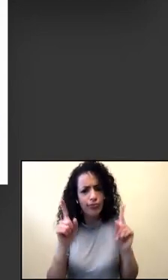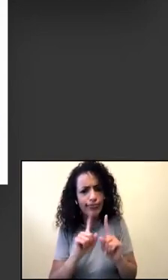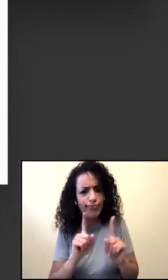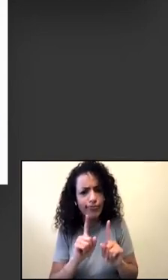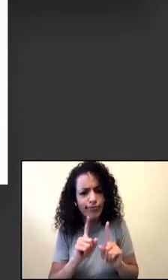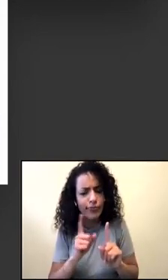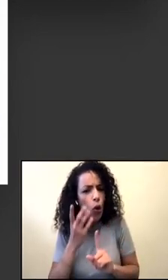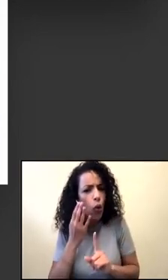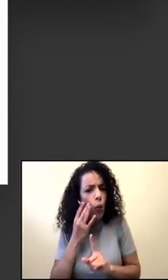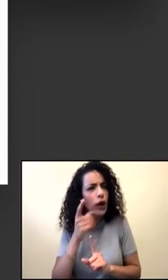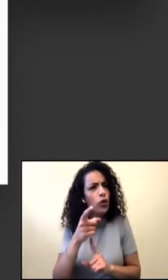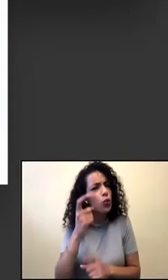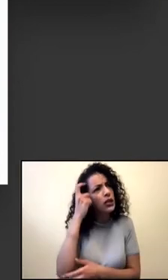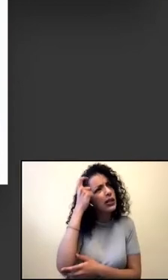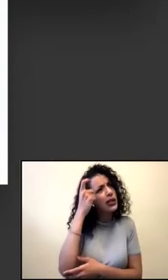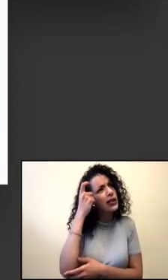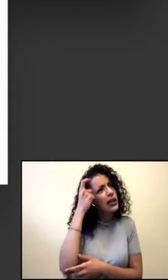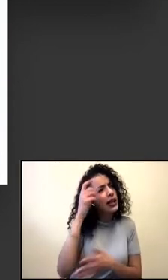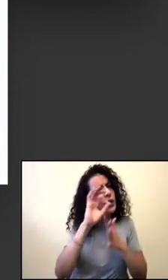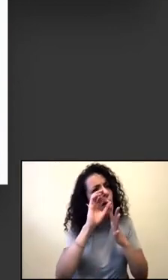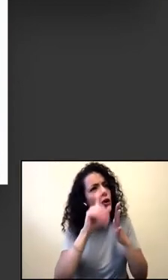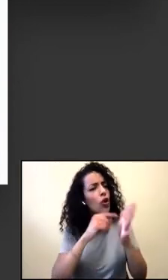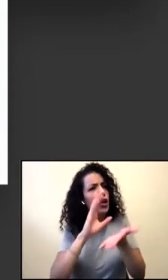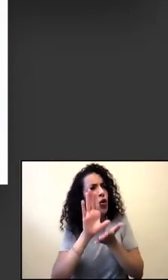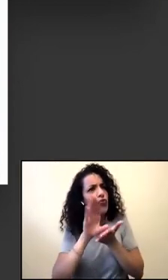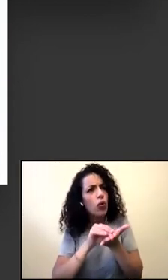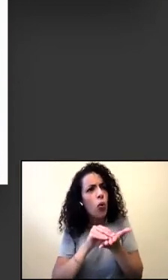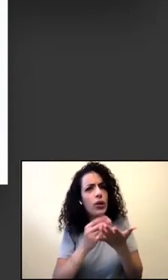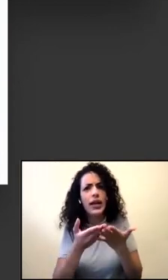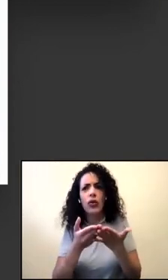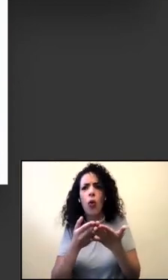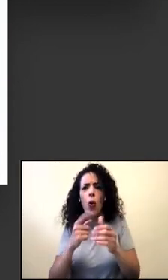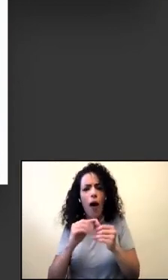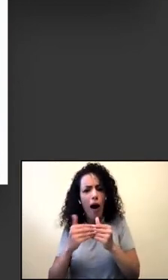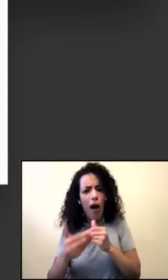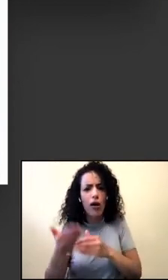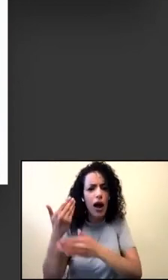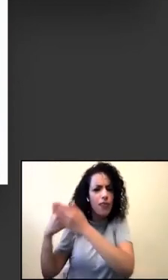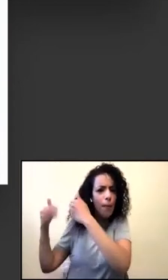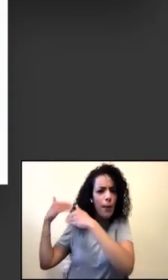and in archiving the past, or interacting in any way with archives and histories. And you know,